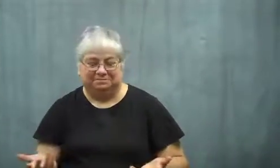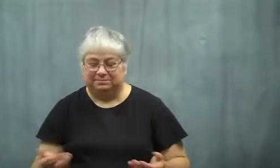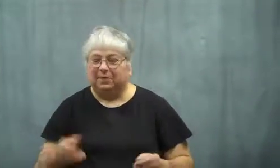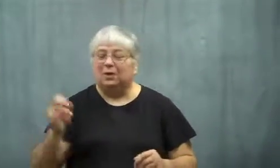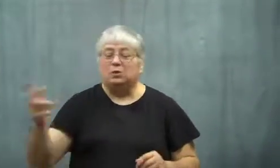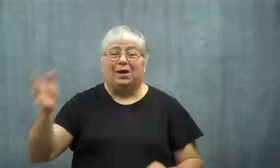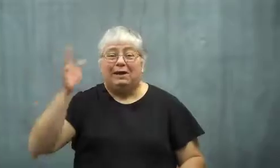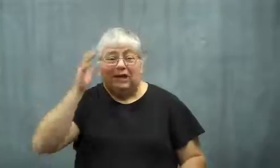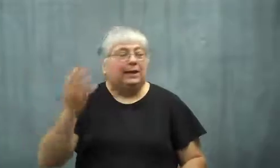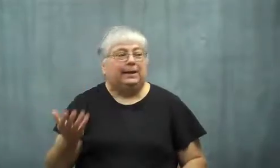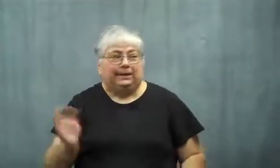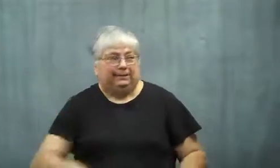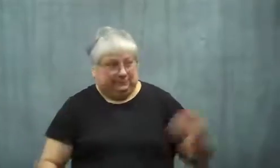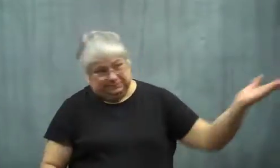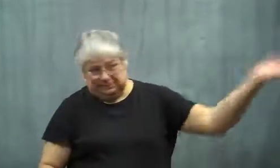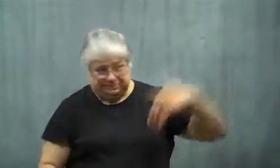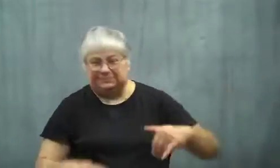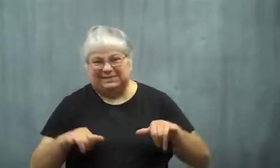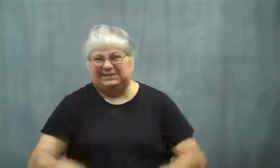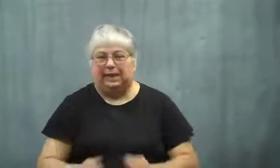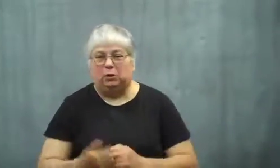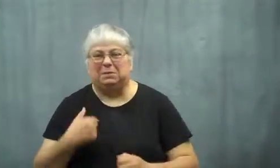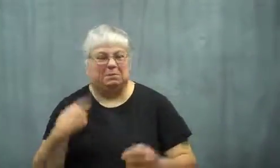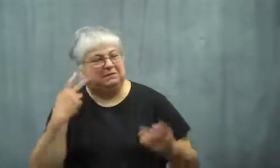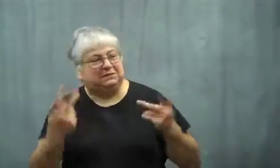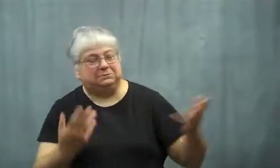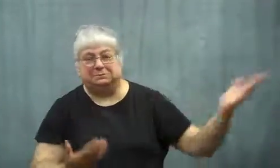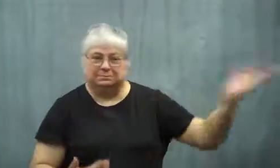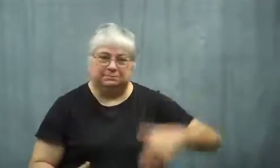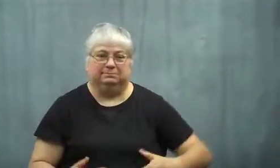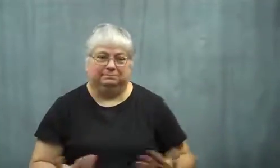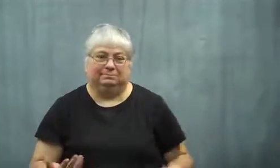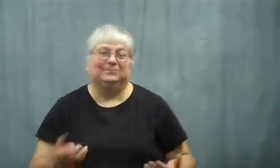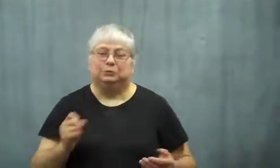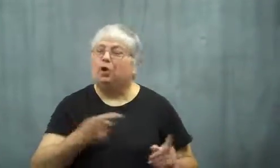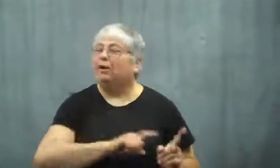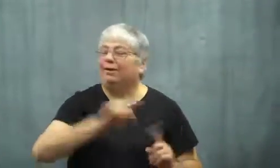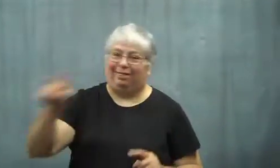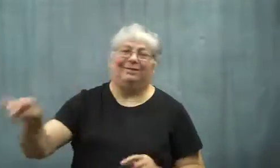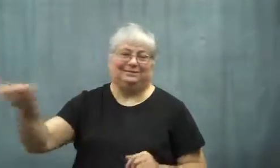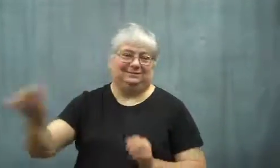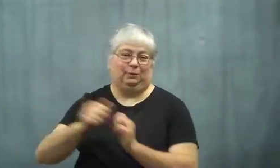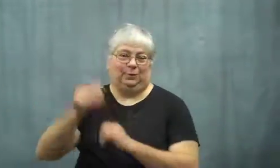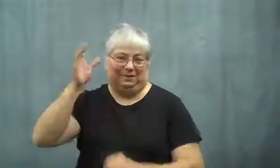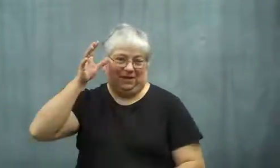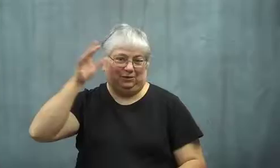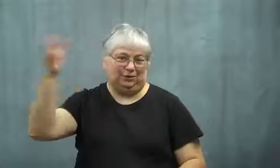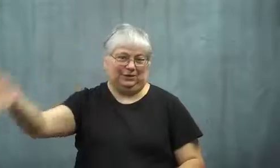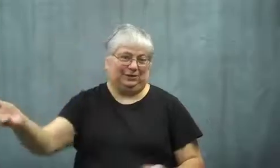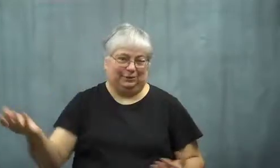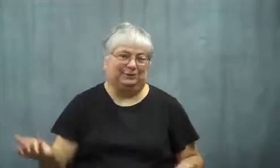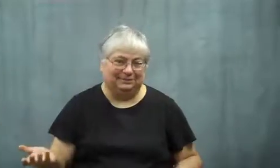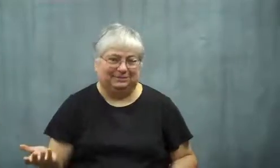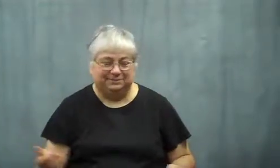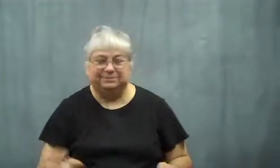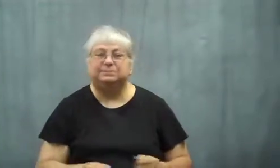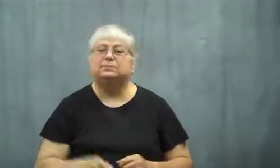His father had him stay with him for a visit.